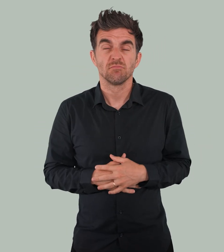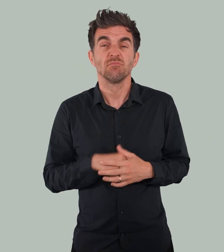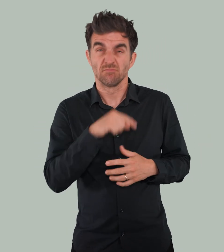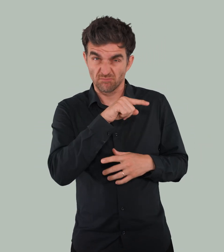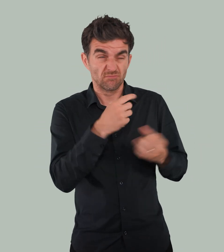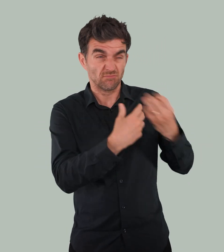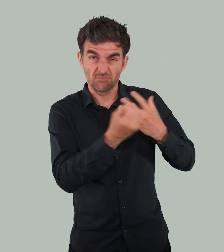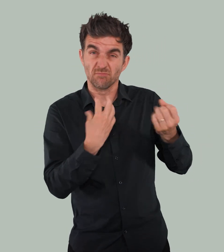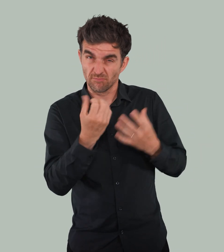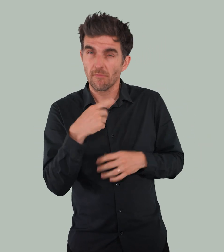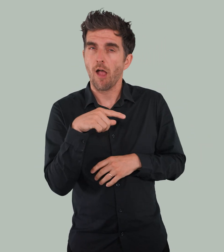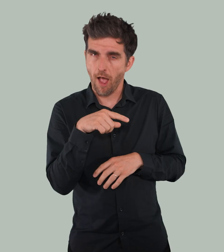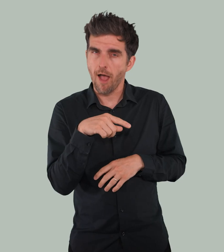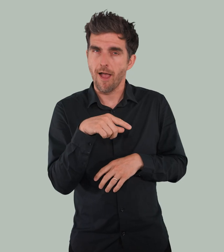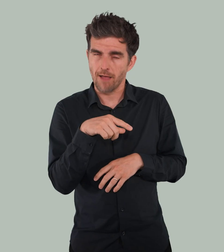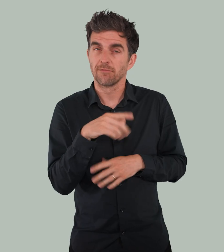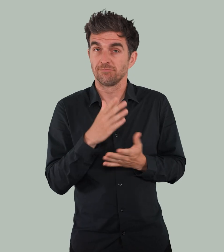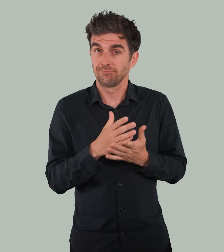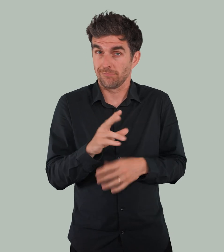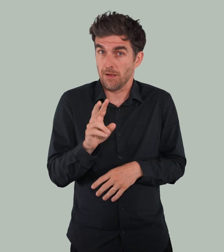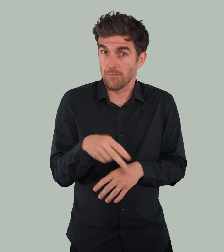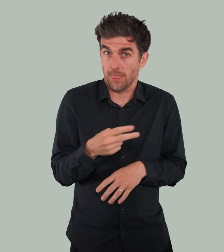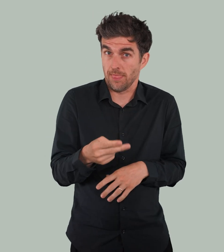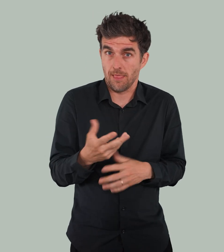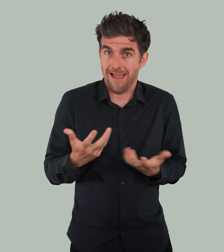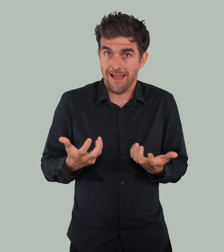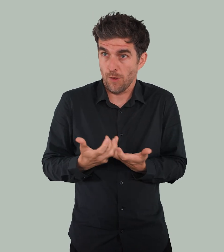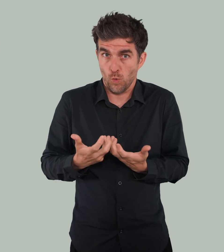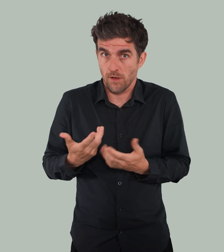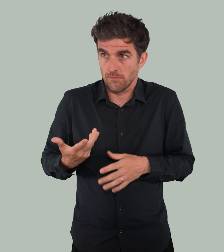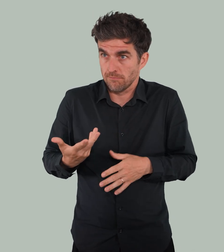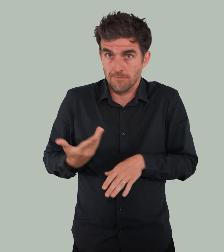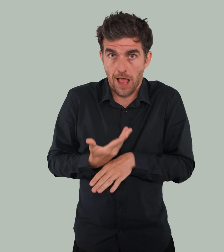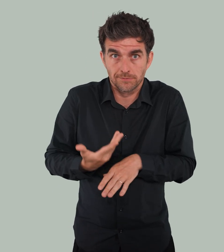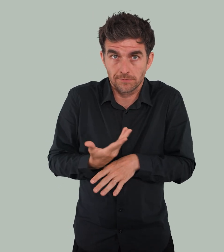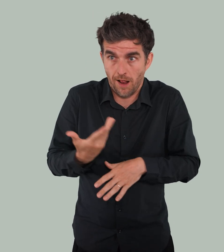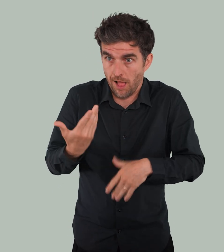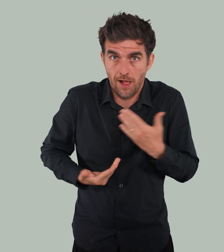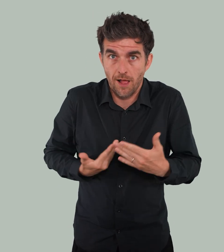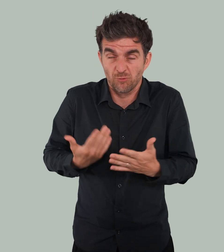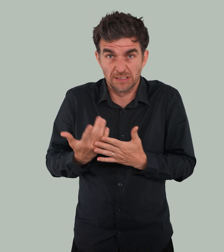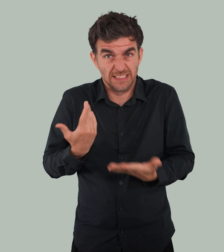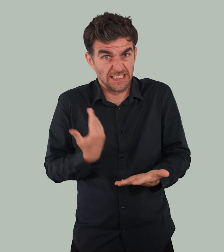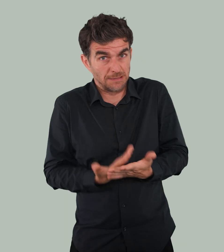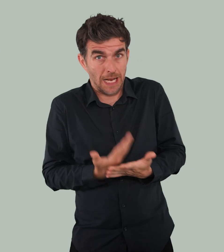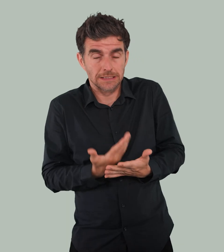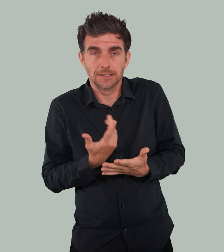These accounts reflect both the practical demands of engaging with